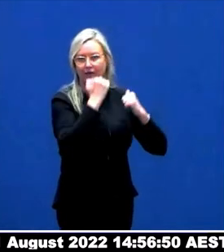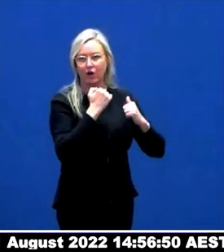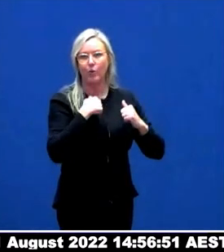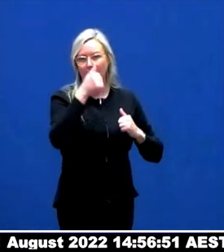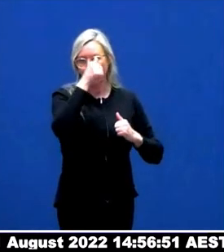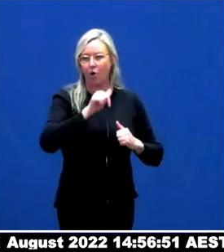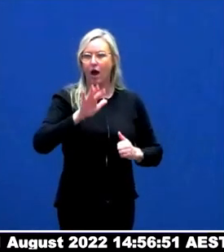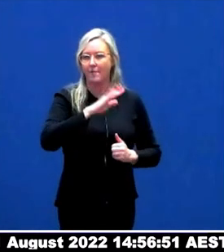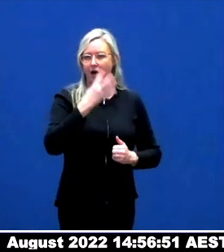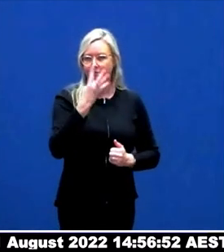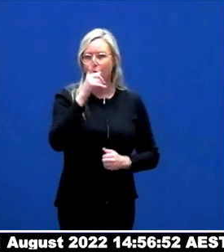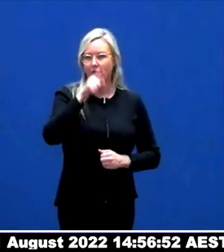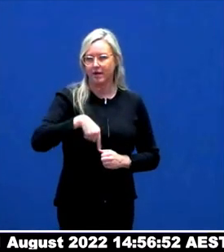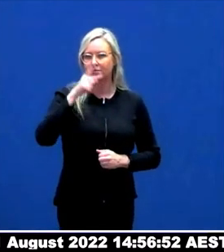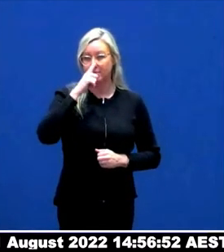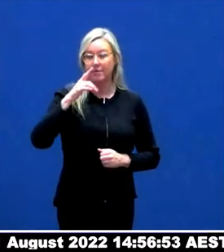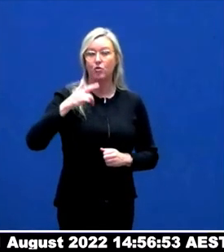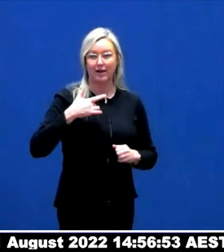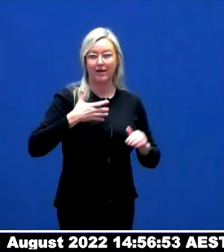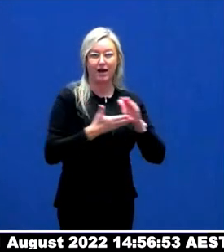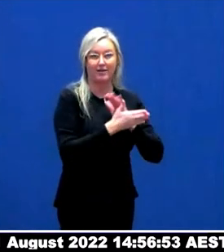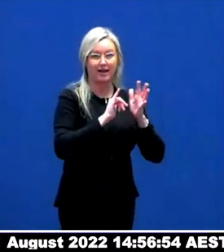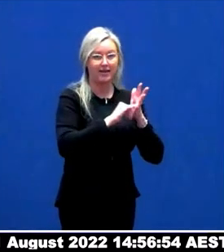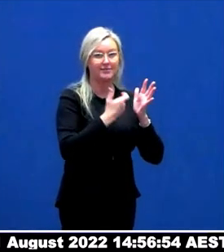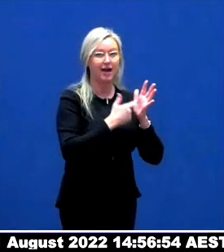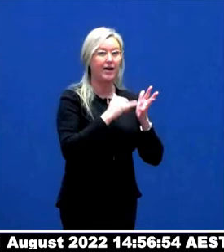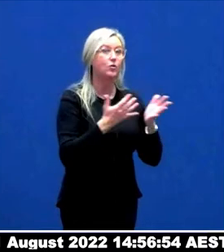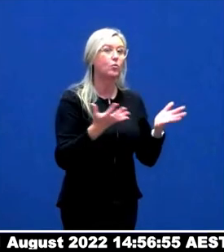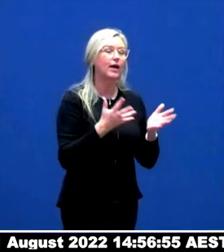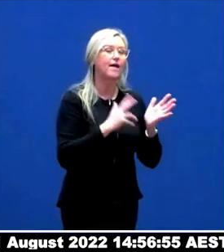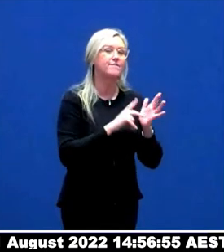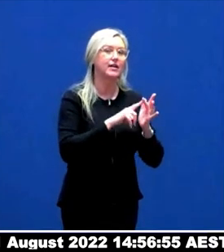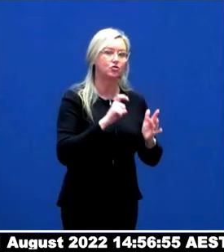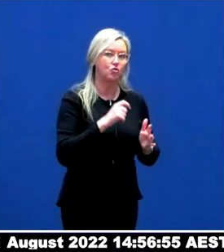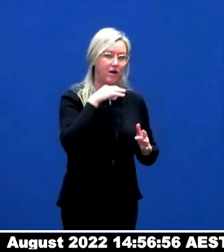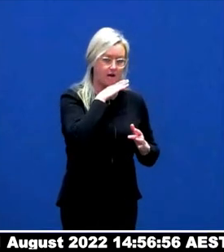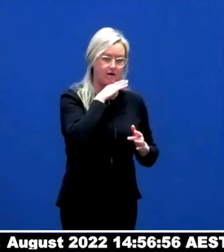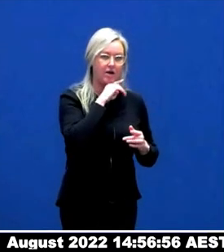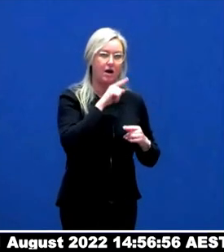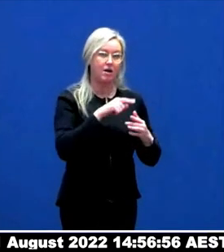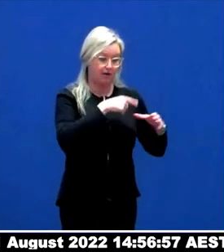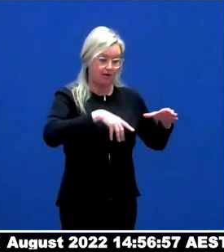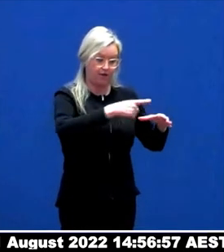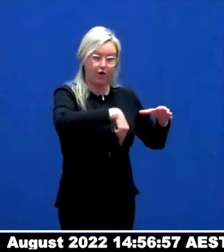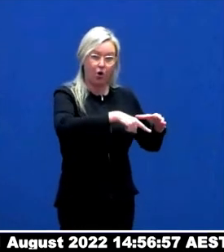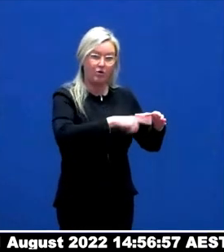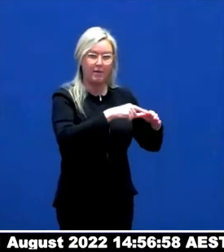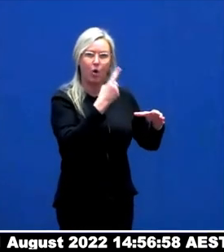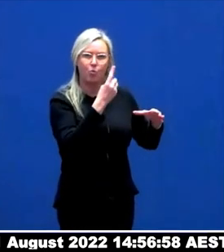people who live in SRSs in Victoria, and about a third of them are NDIS participants.